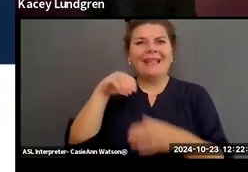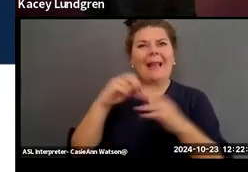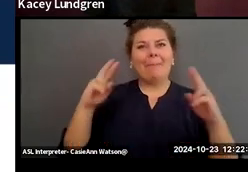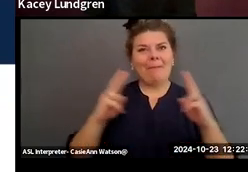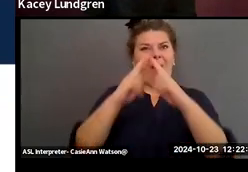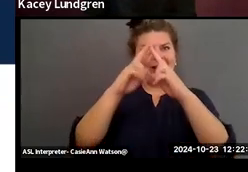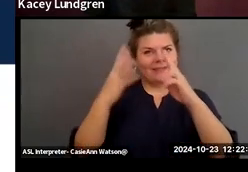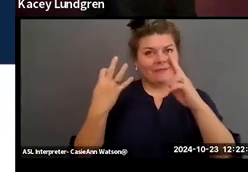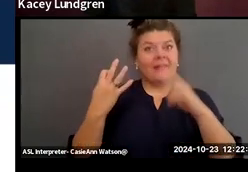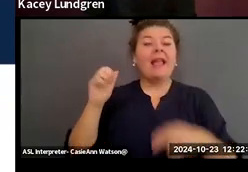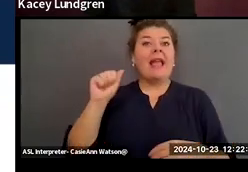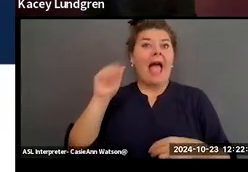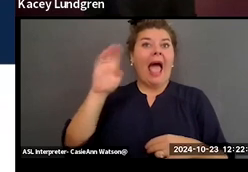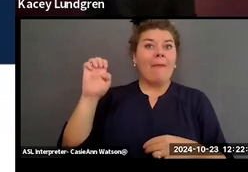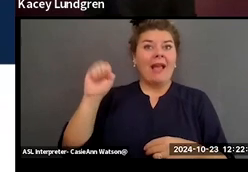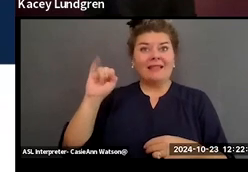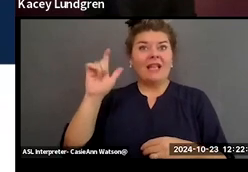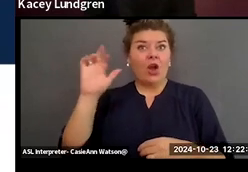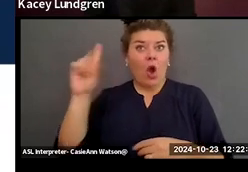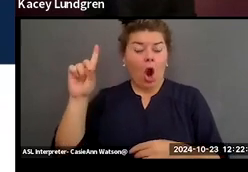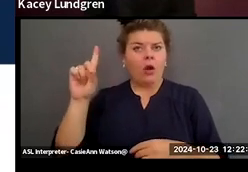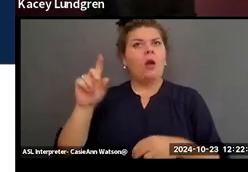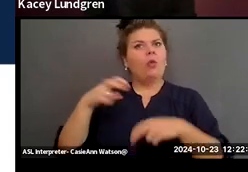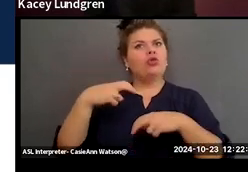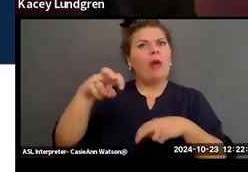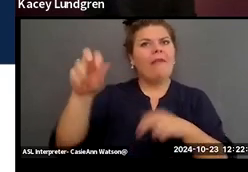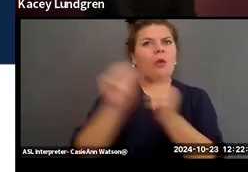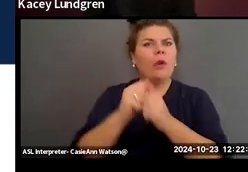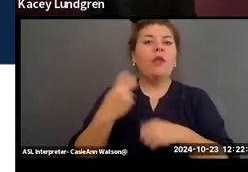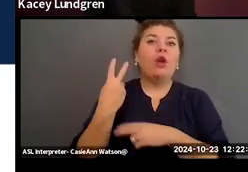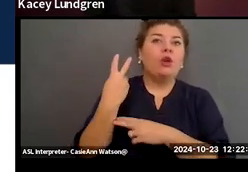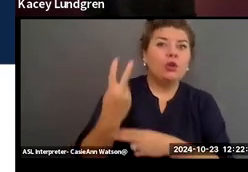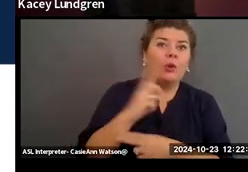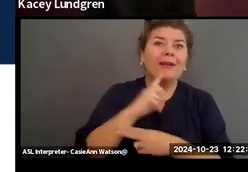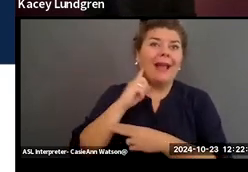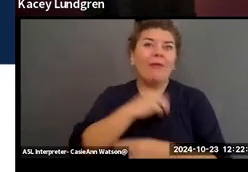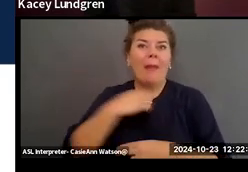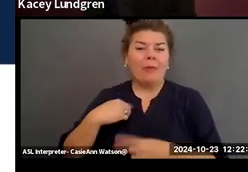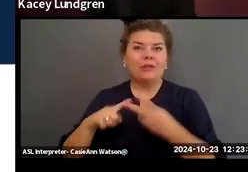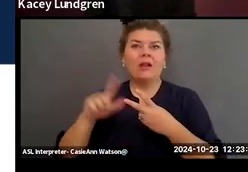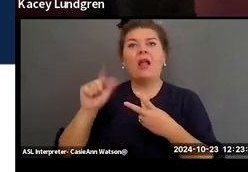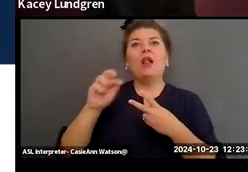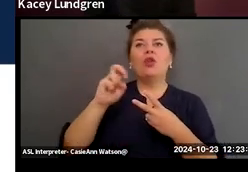Abbe Sicard was traveling with two of their deaf faculty members, Laurent Clerc and Jean Massieu.